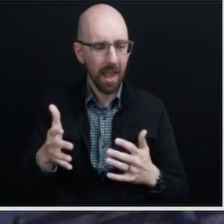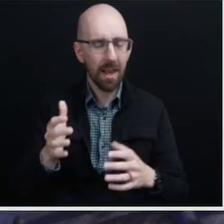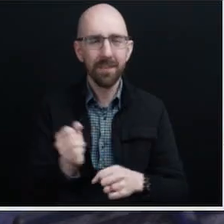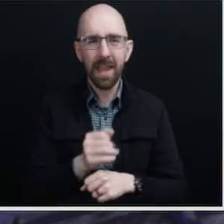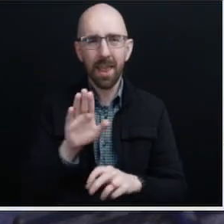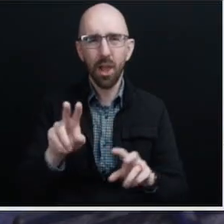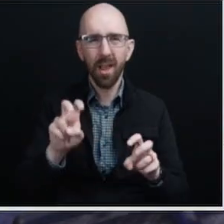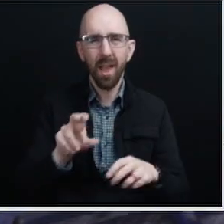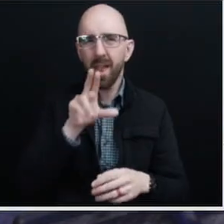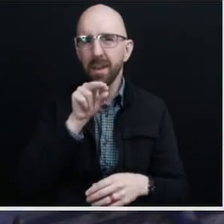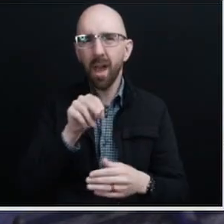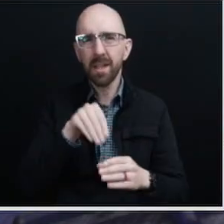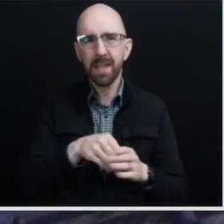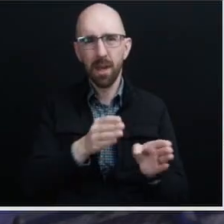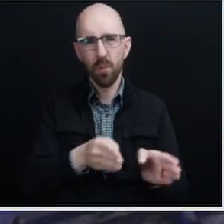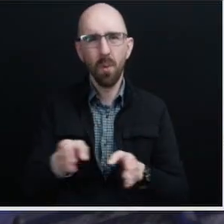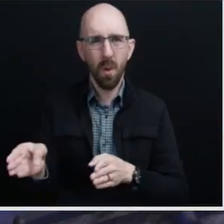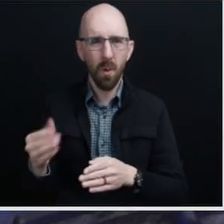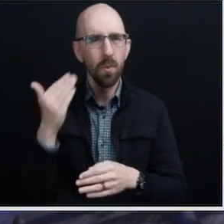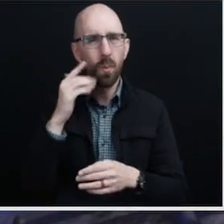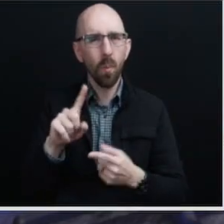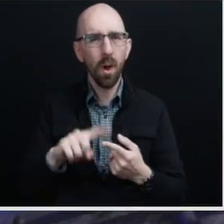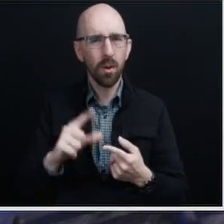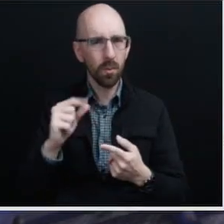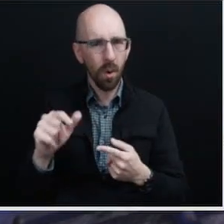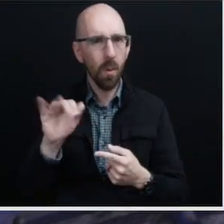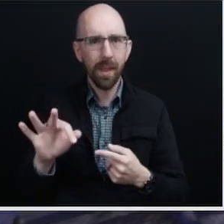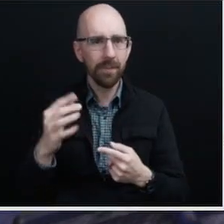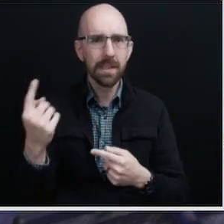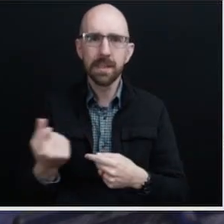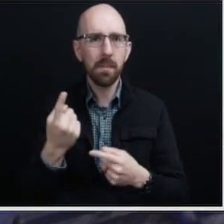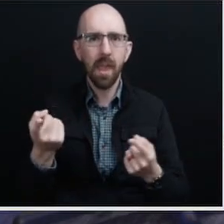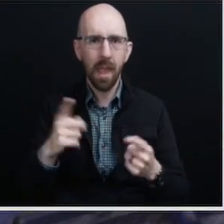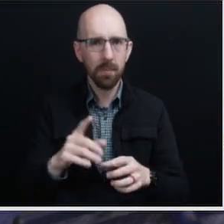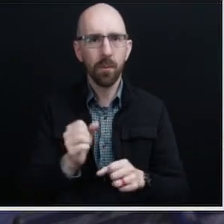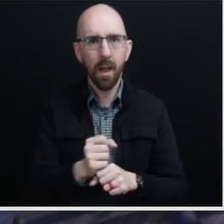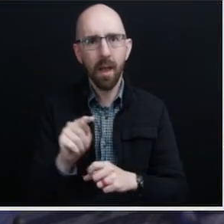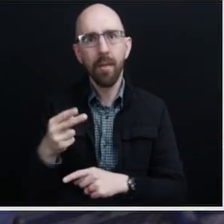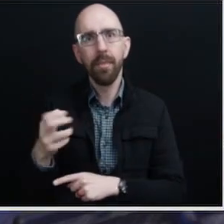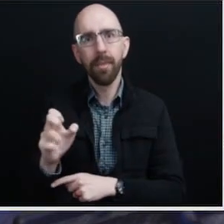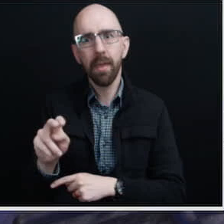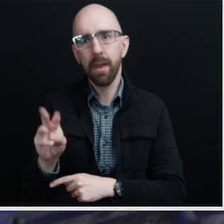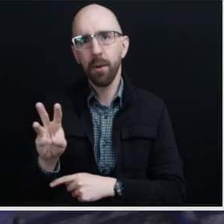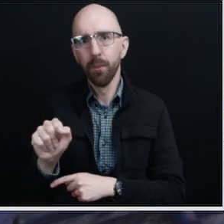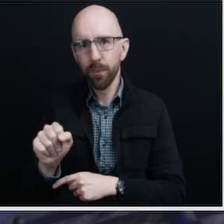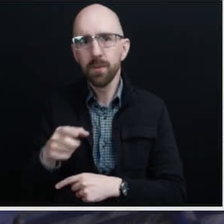knew where you wanted to go in the event that you got the news which which you did. And Dr. Wagner,